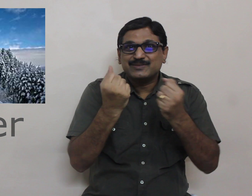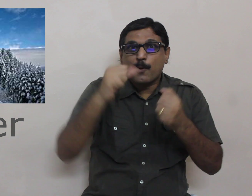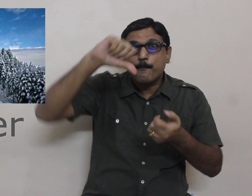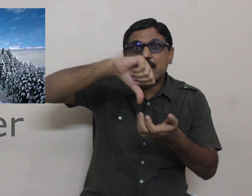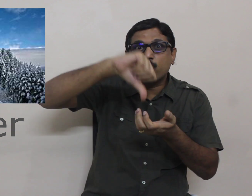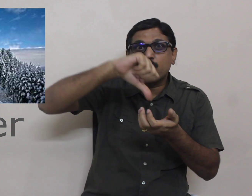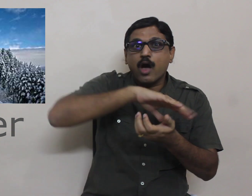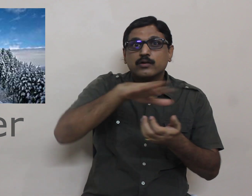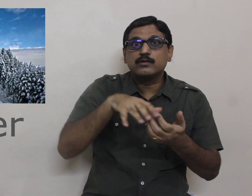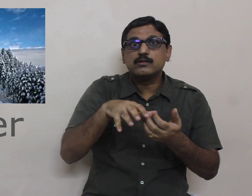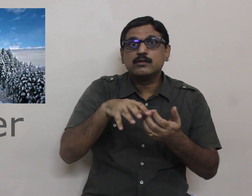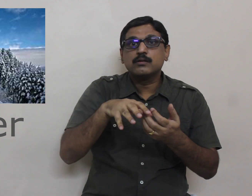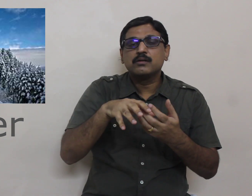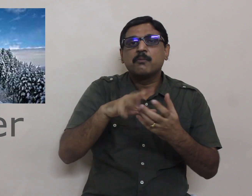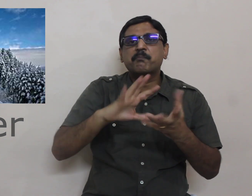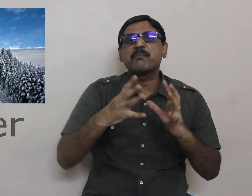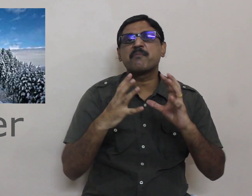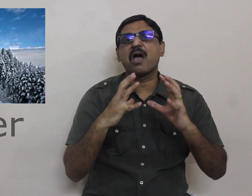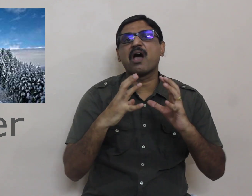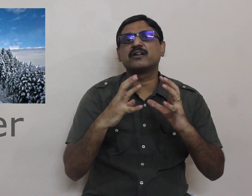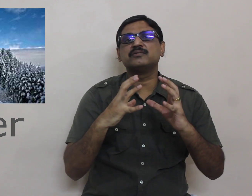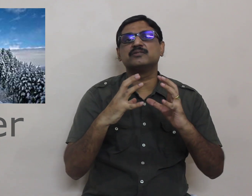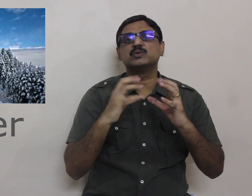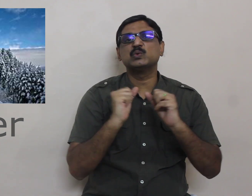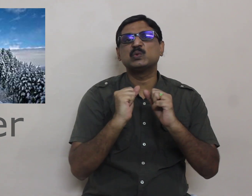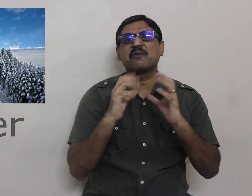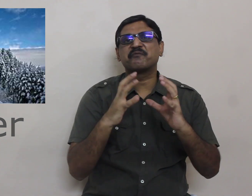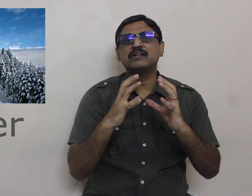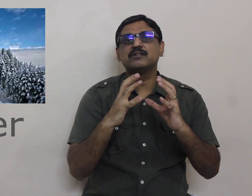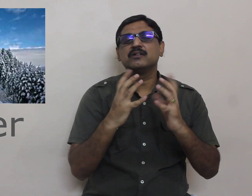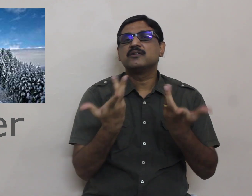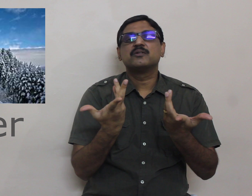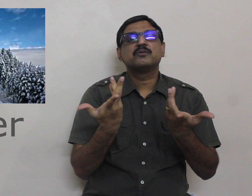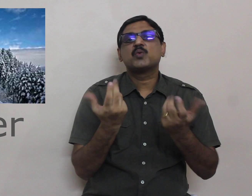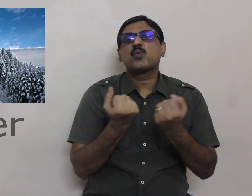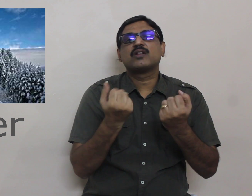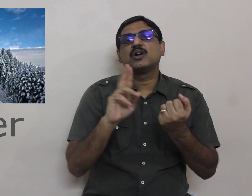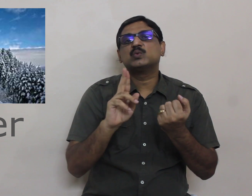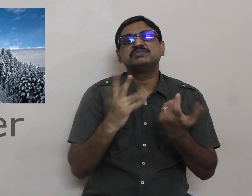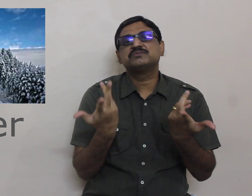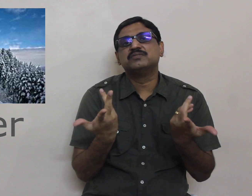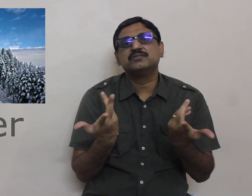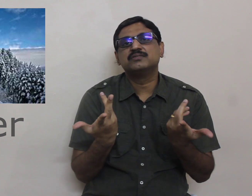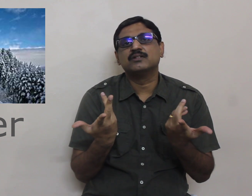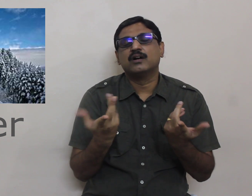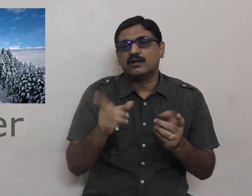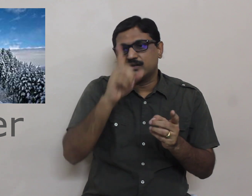The petrol in all the cars frozen.